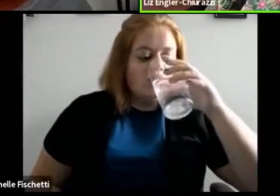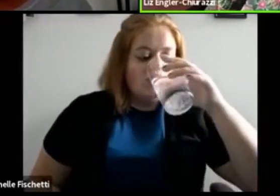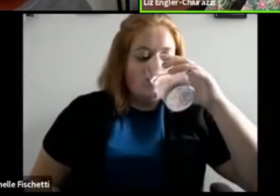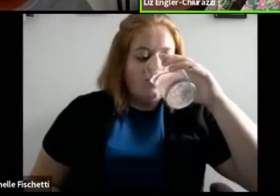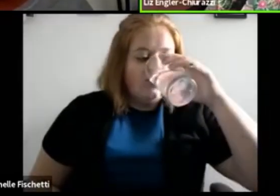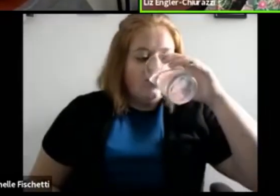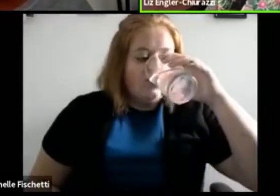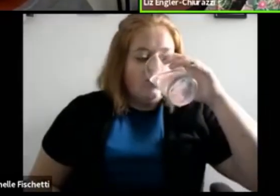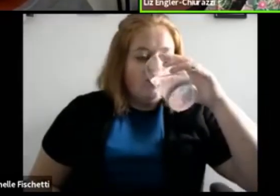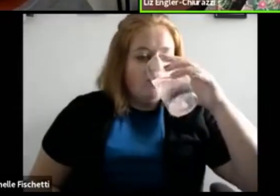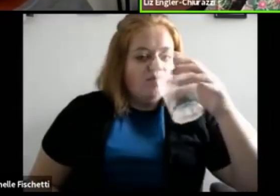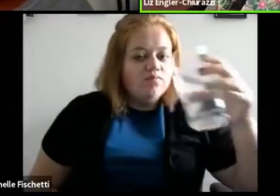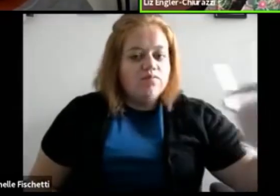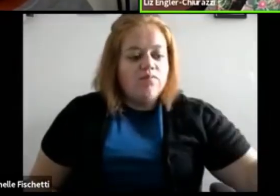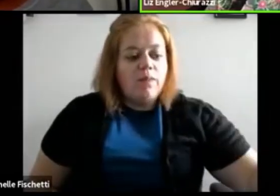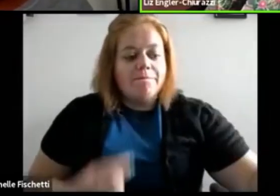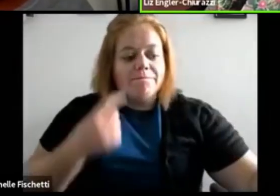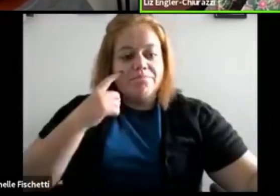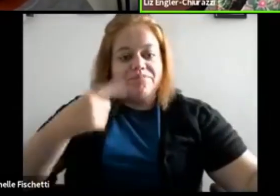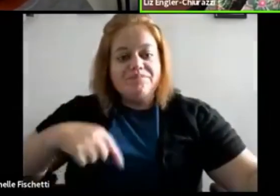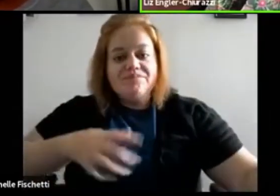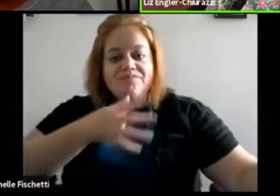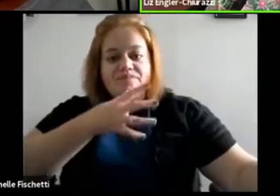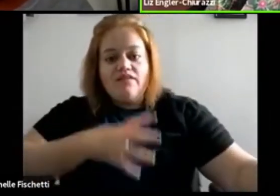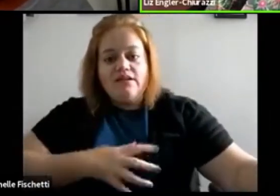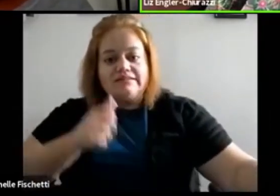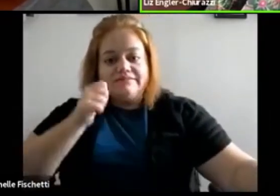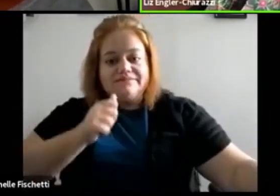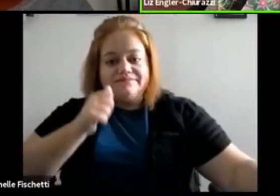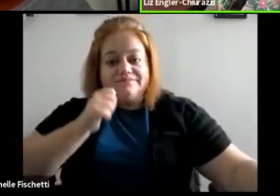if you think something would be interesting, try and find ways that you